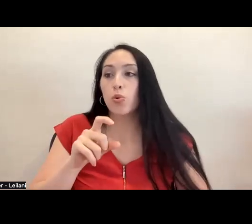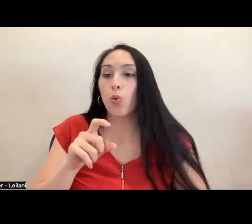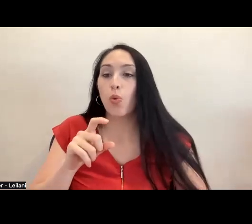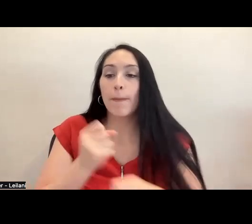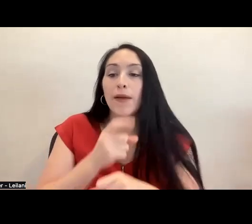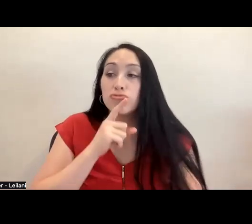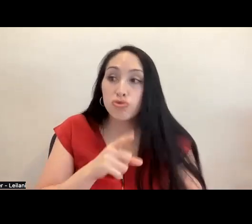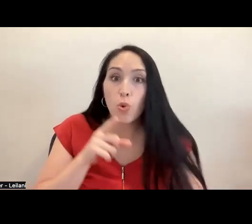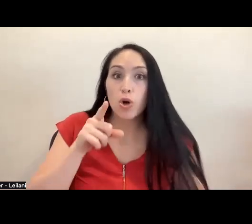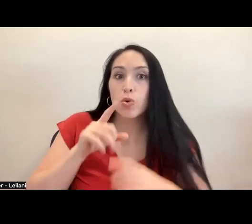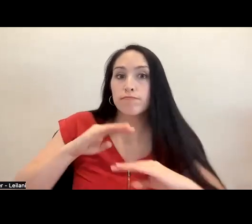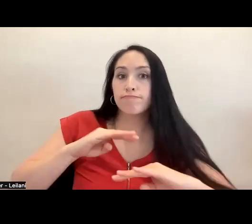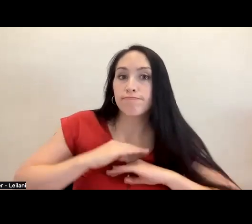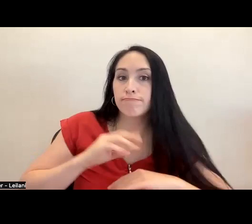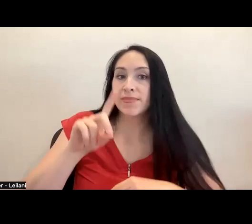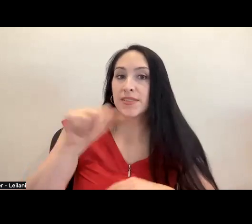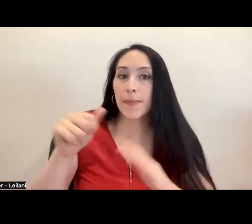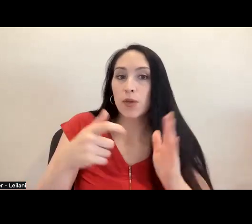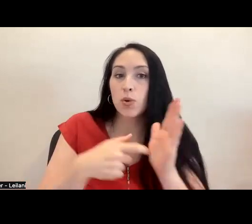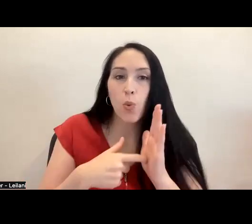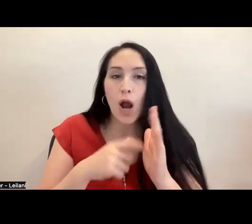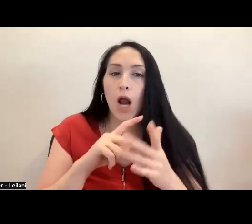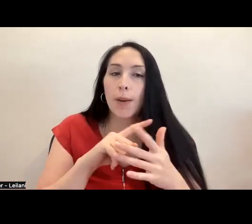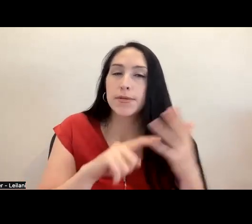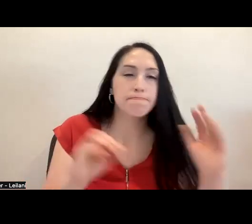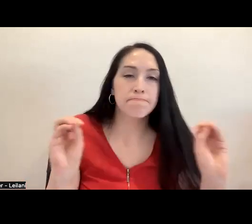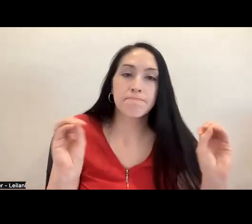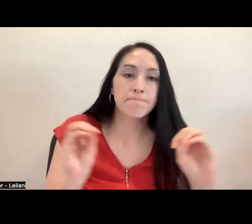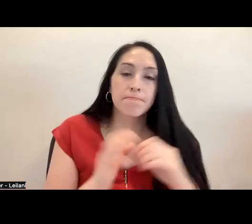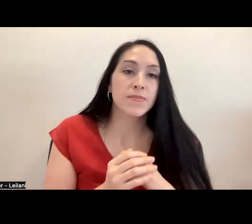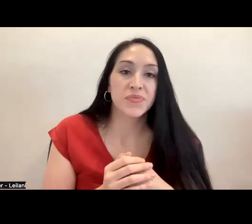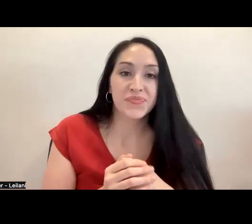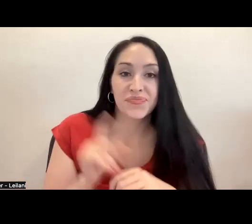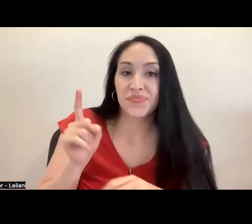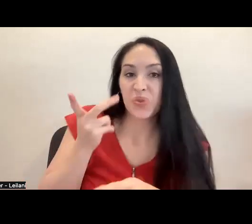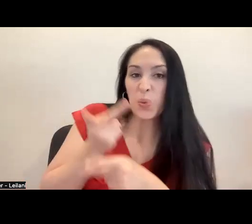nor you know that type of detail. 11:55:13 So you keep that information. What's